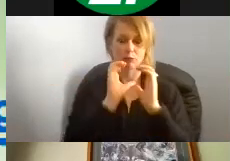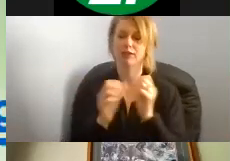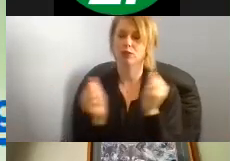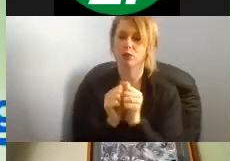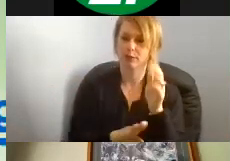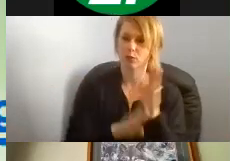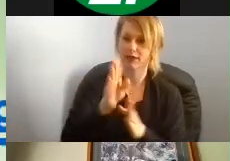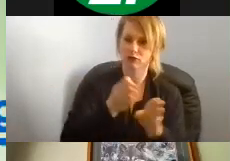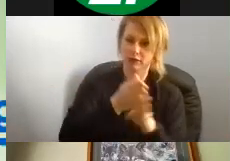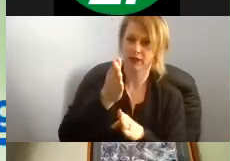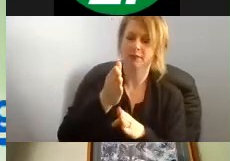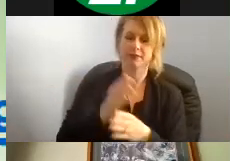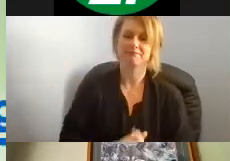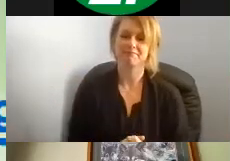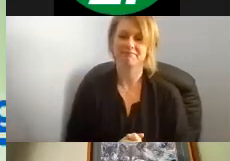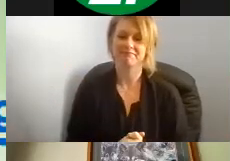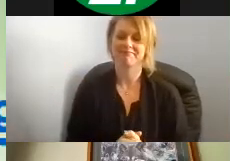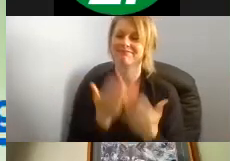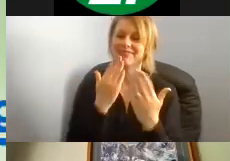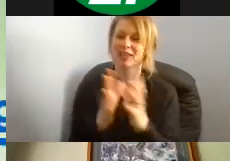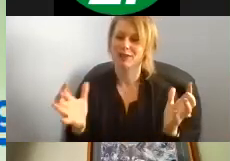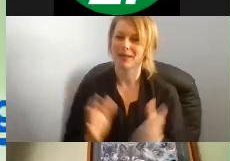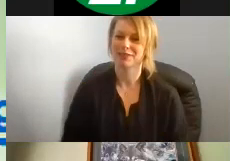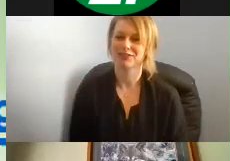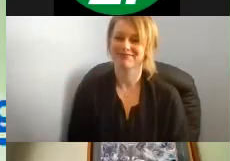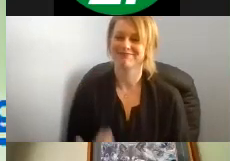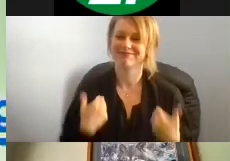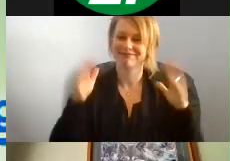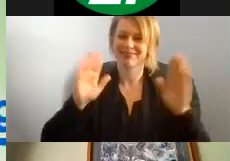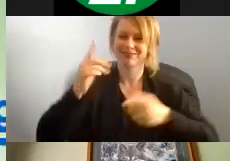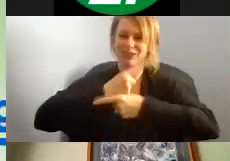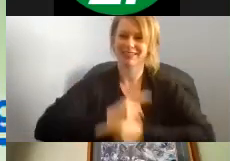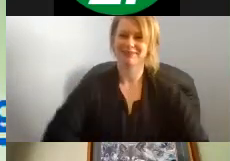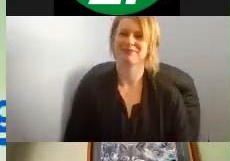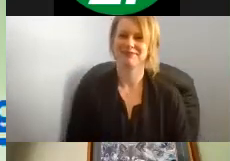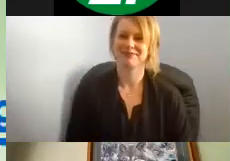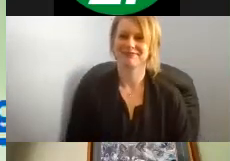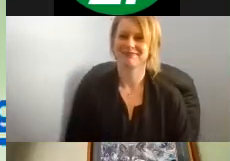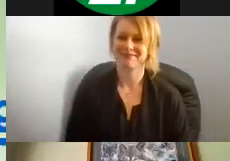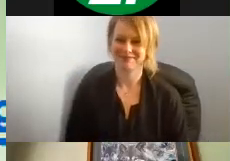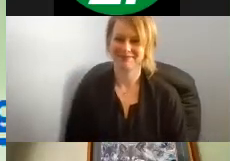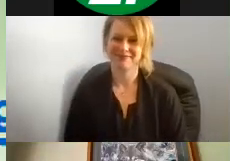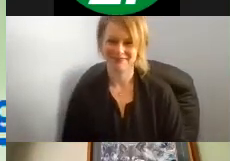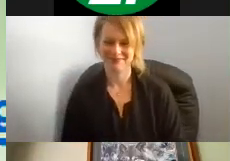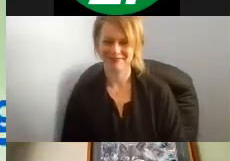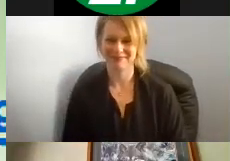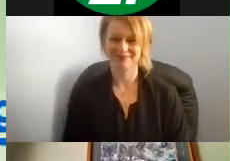this difficult time. Thanks very much, everybody. Have a good day. Thank you.